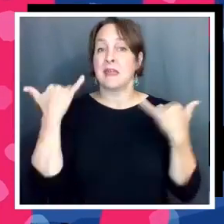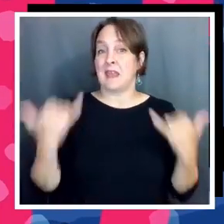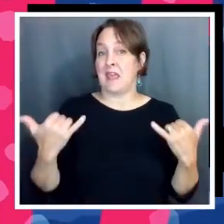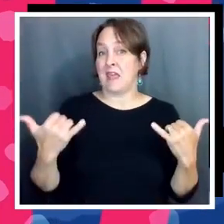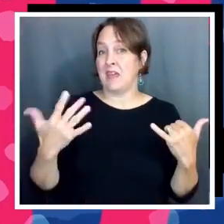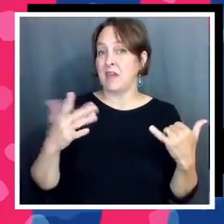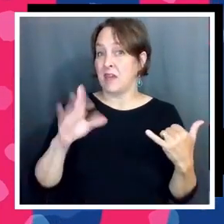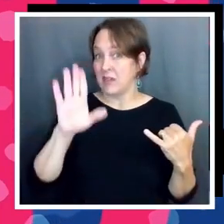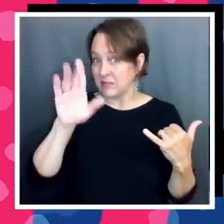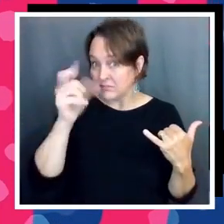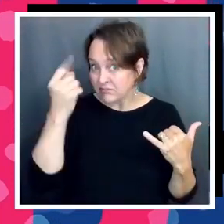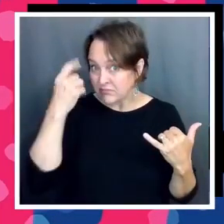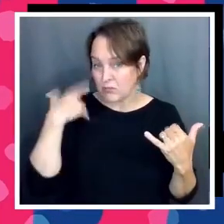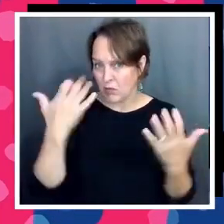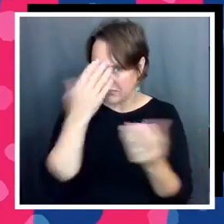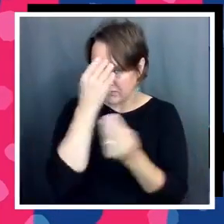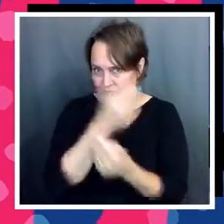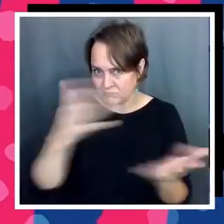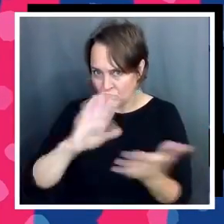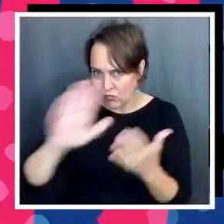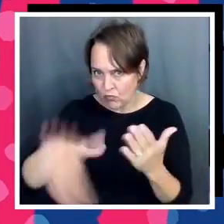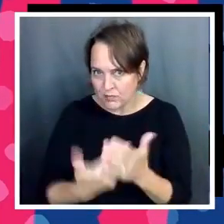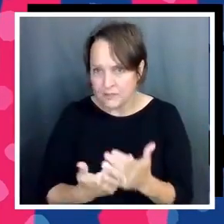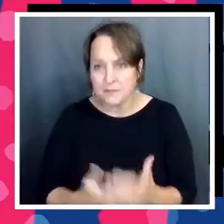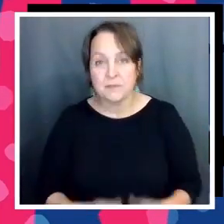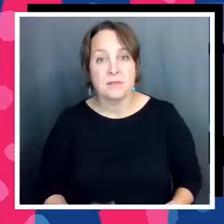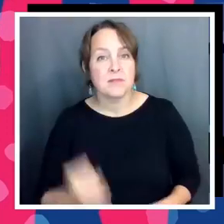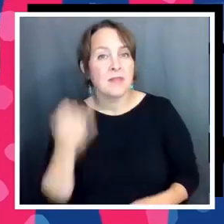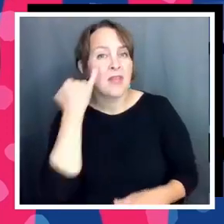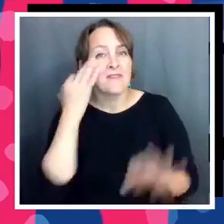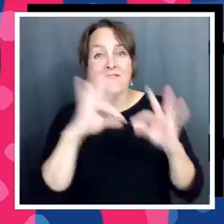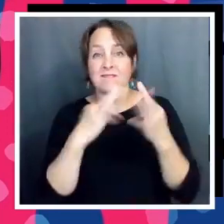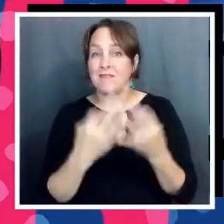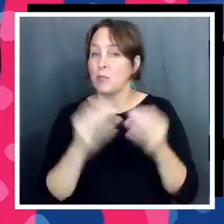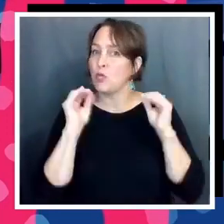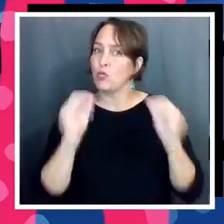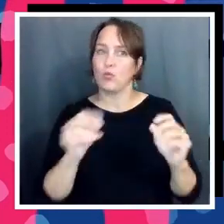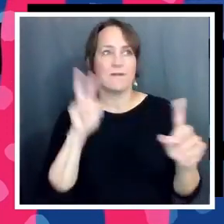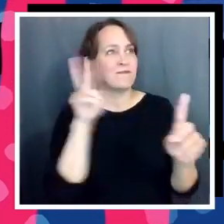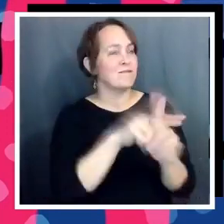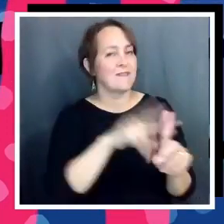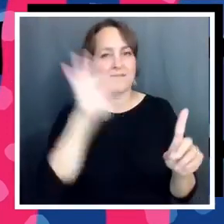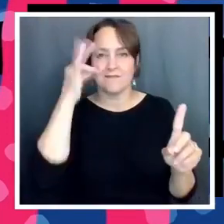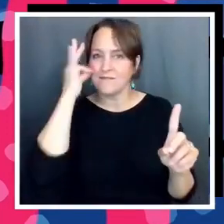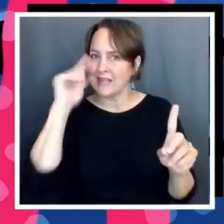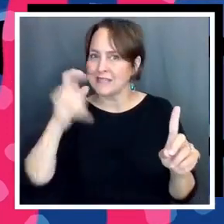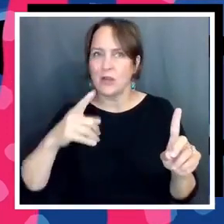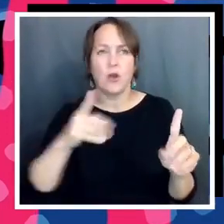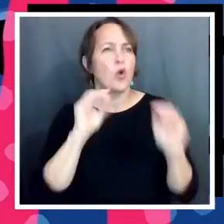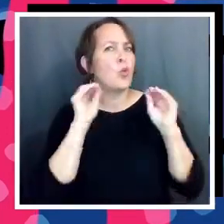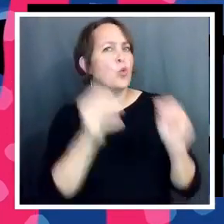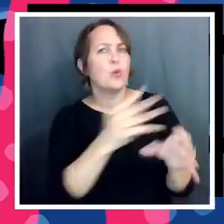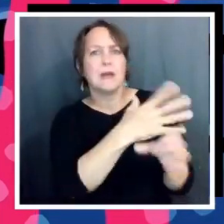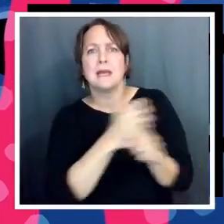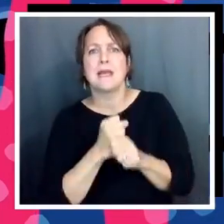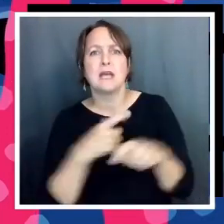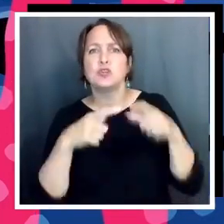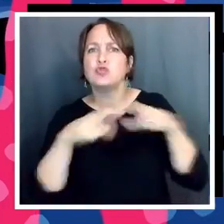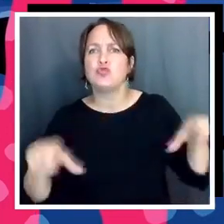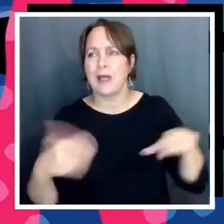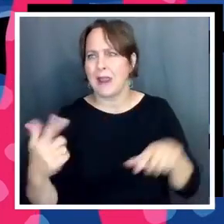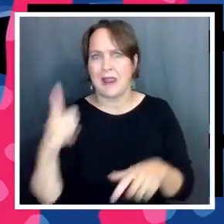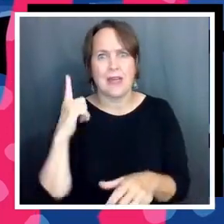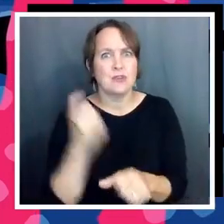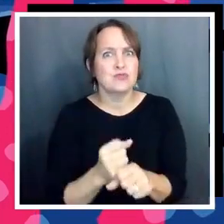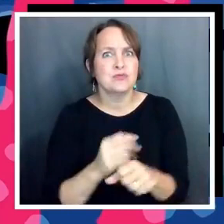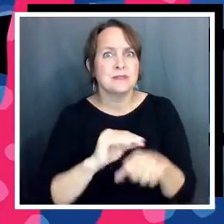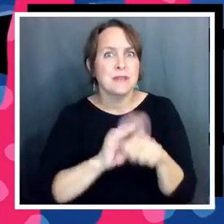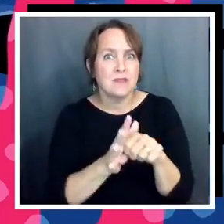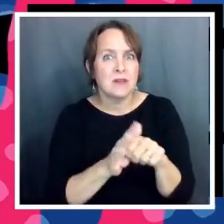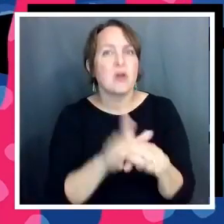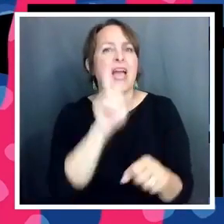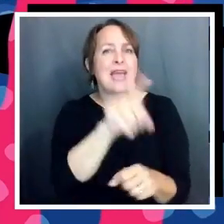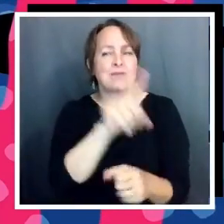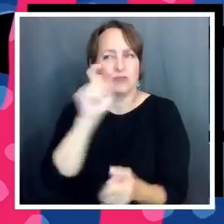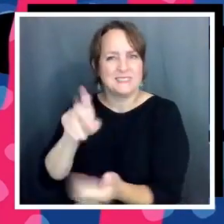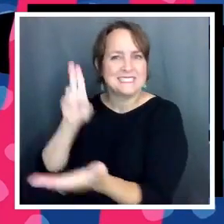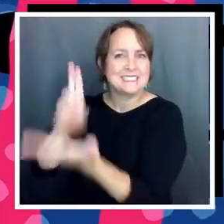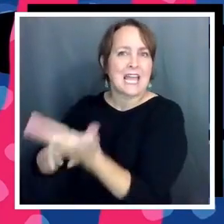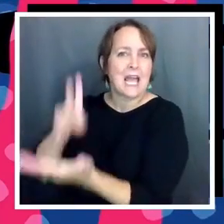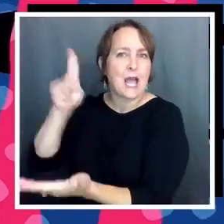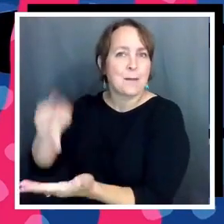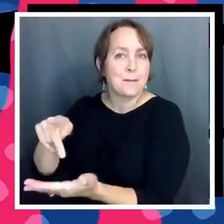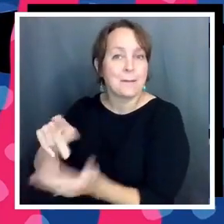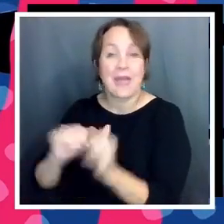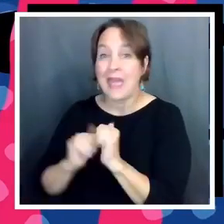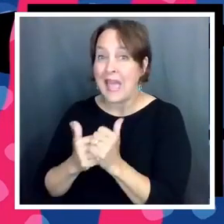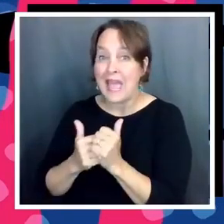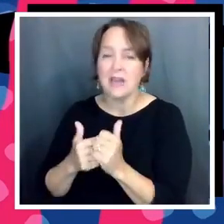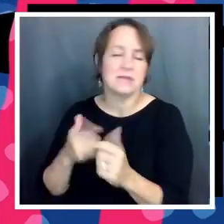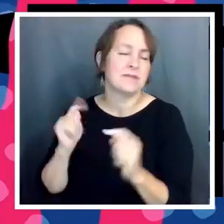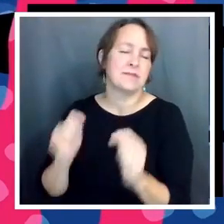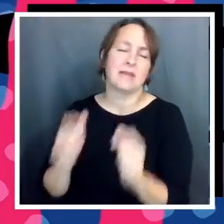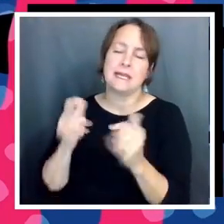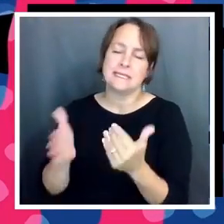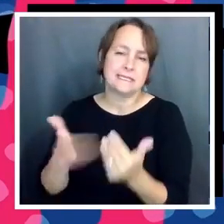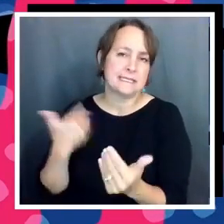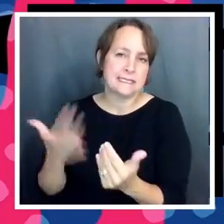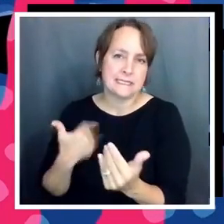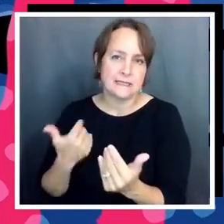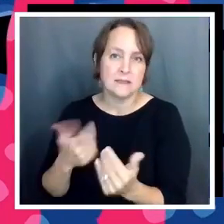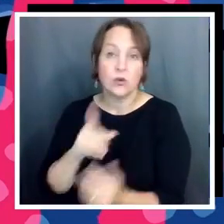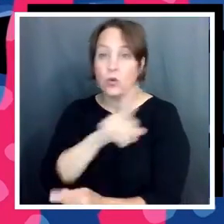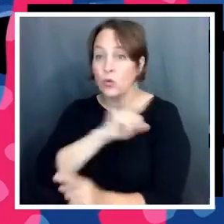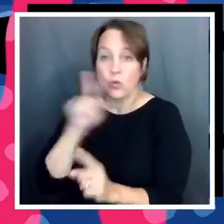HOME OR DEPOSITED DIRECTLY INTO